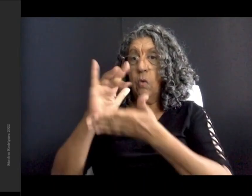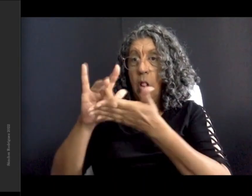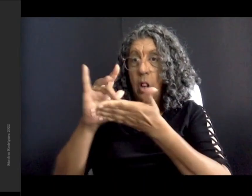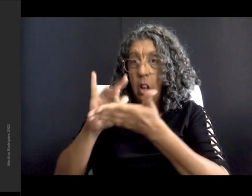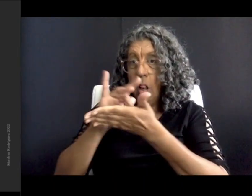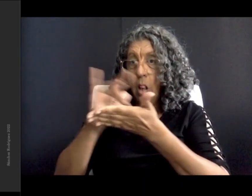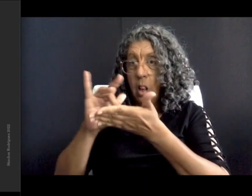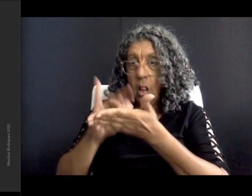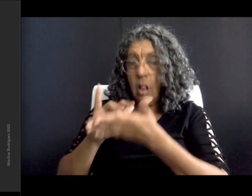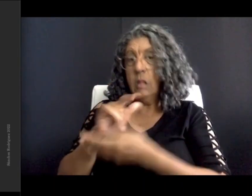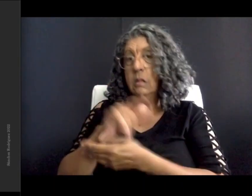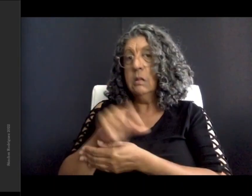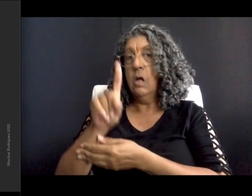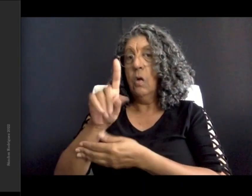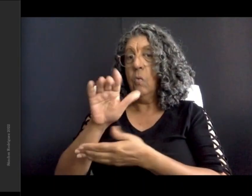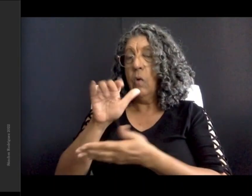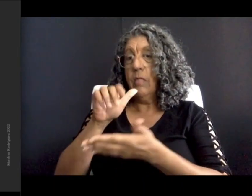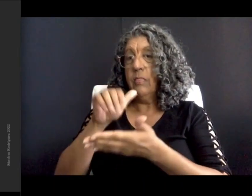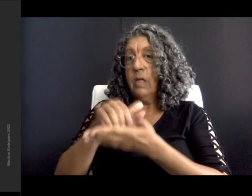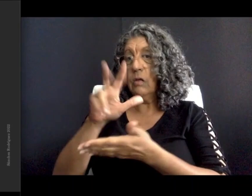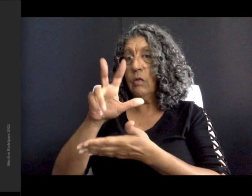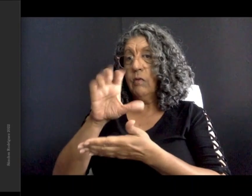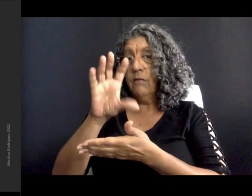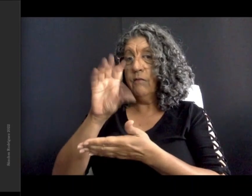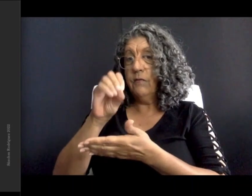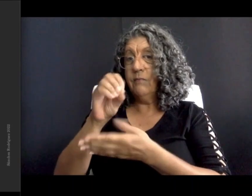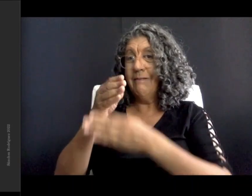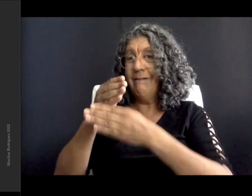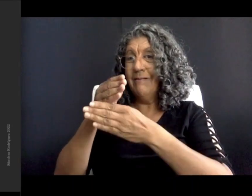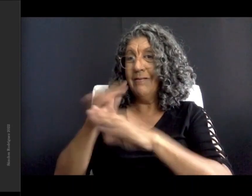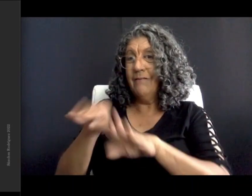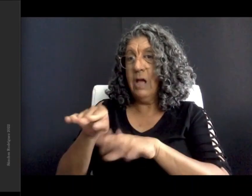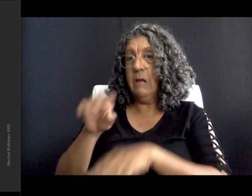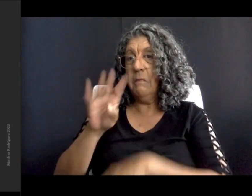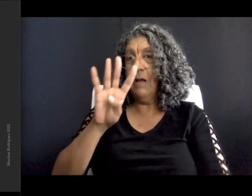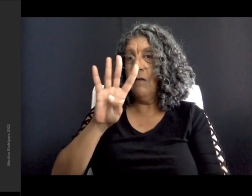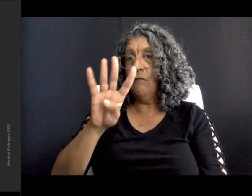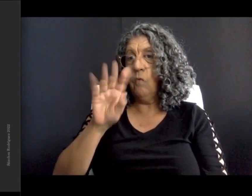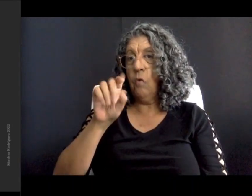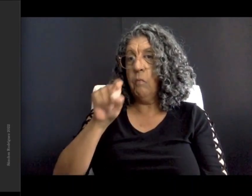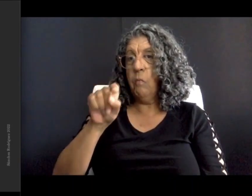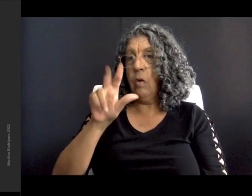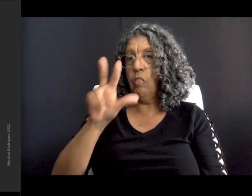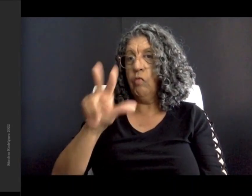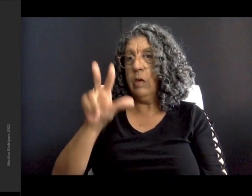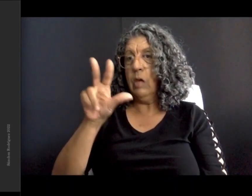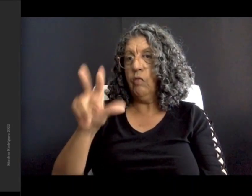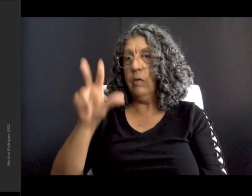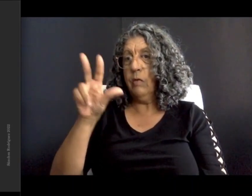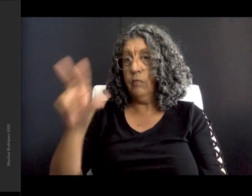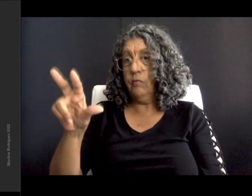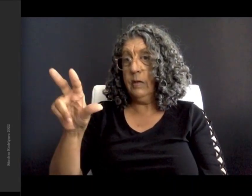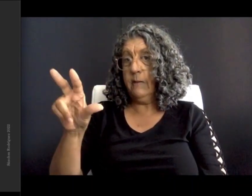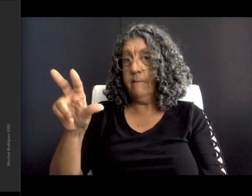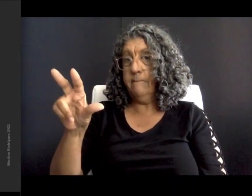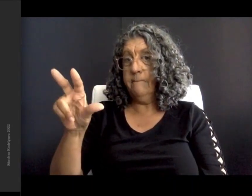so you're going to calculate $1,350/ 4.333